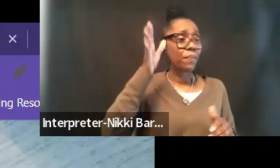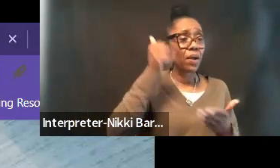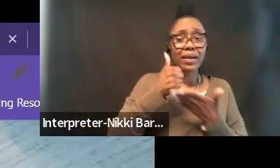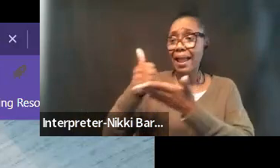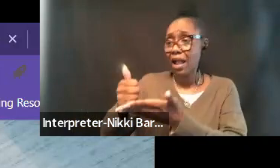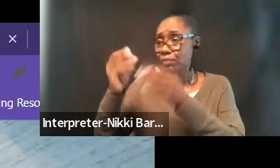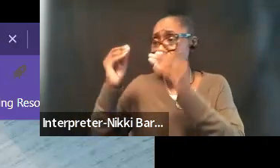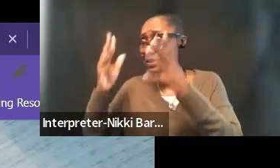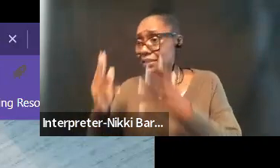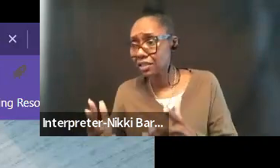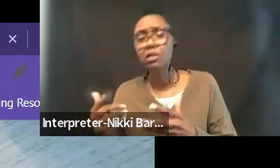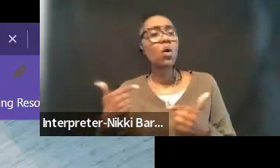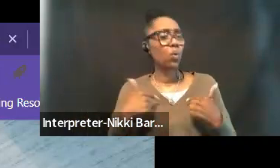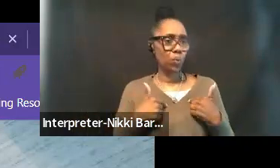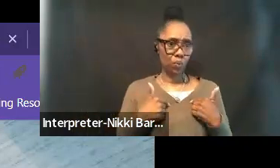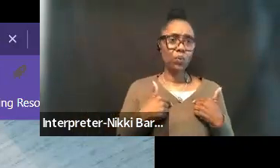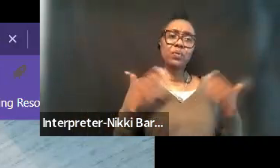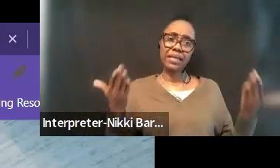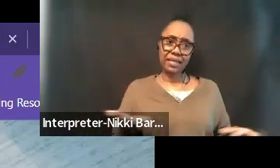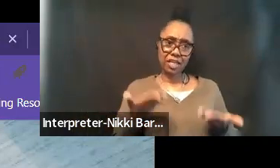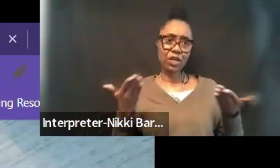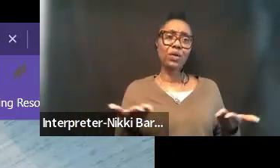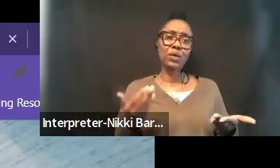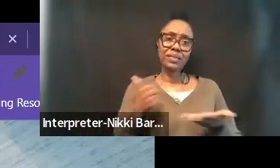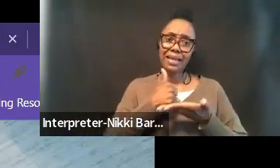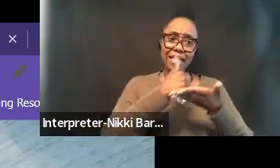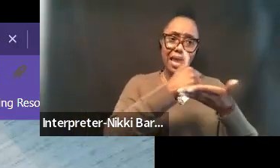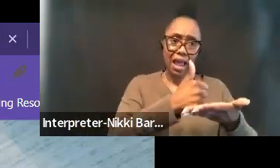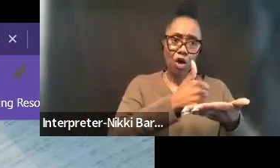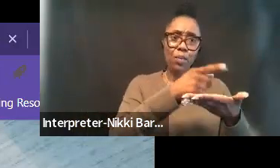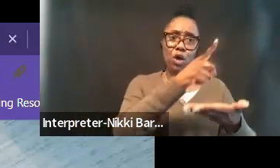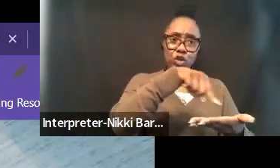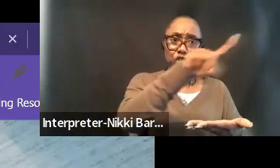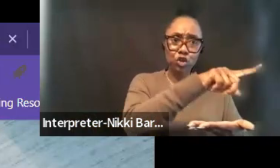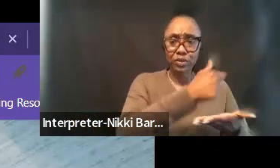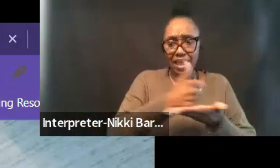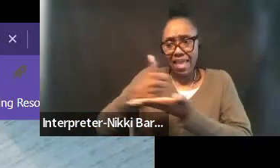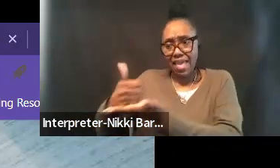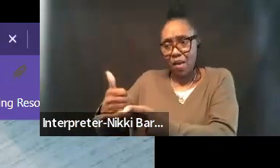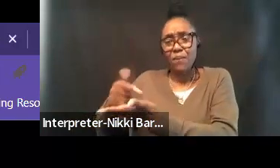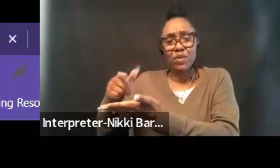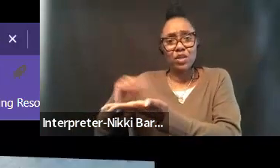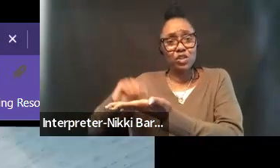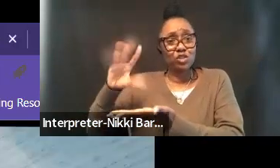Definitely we are here to help you help students. And then I think that's it for my presentation.